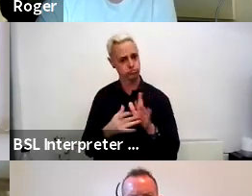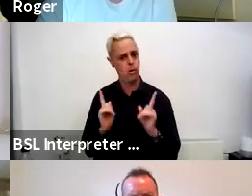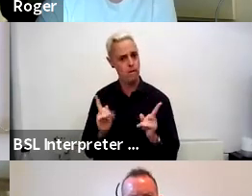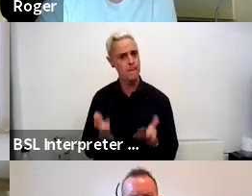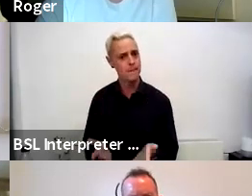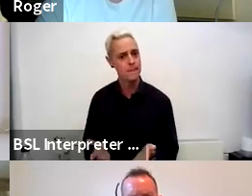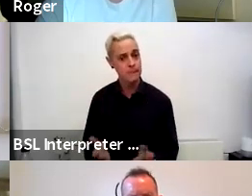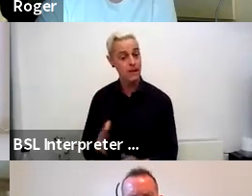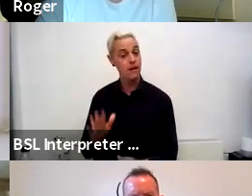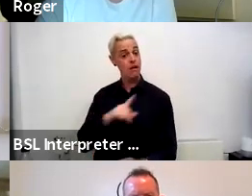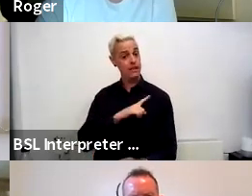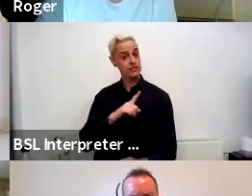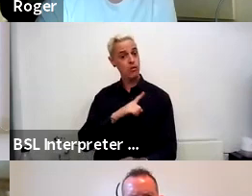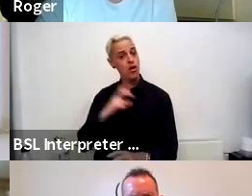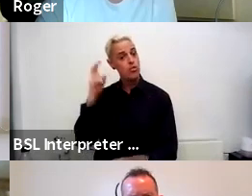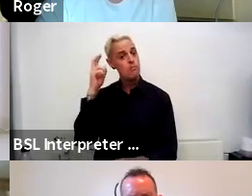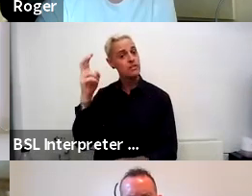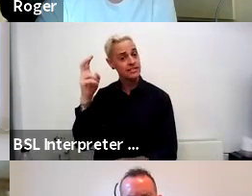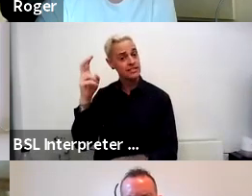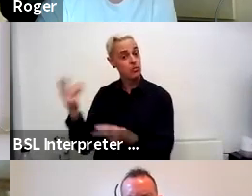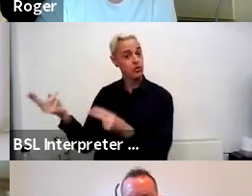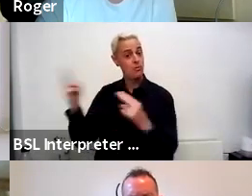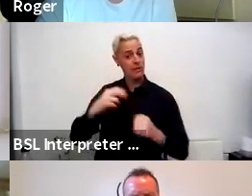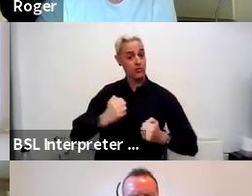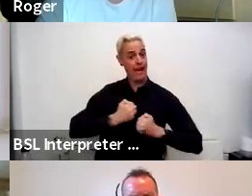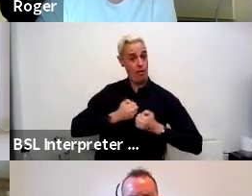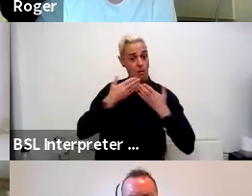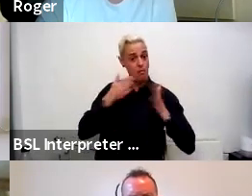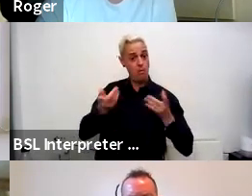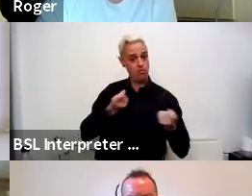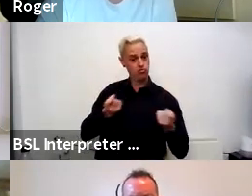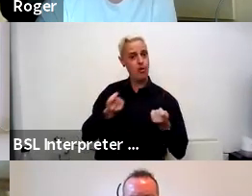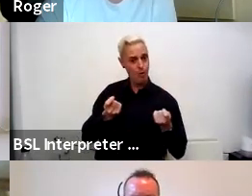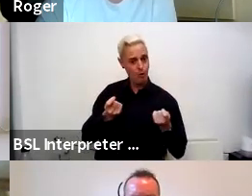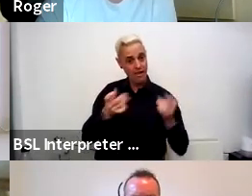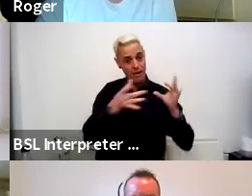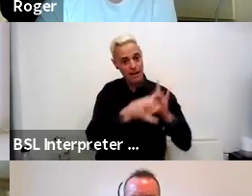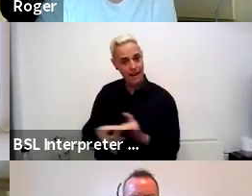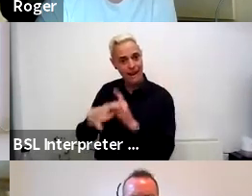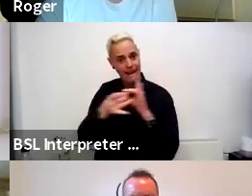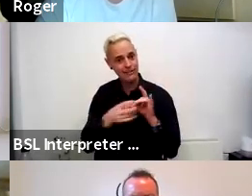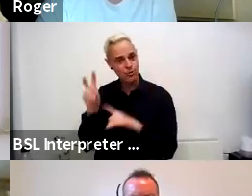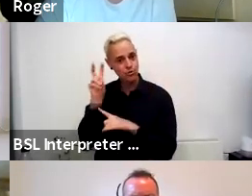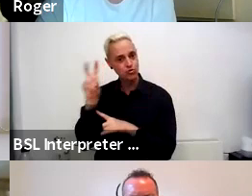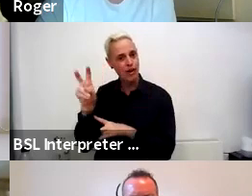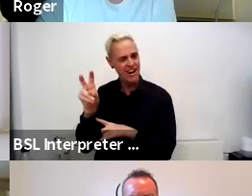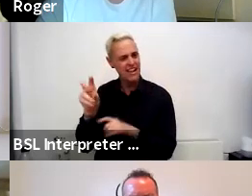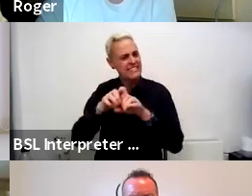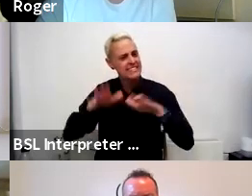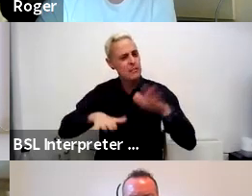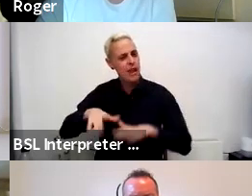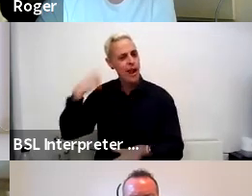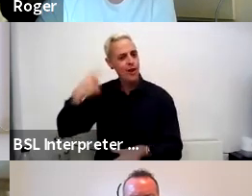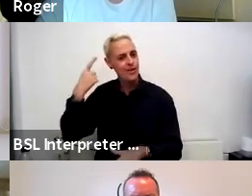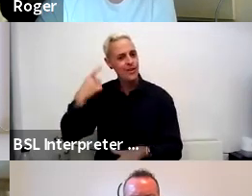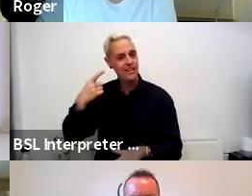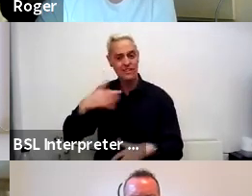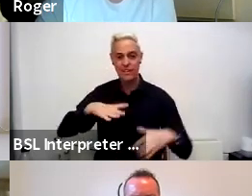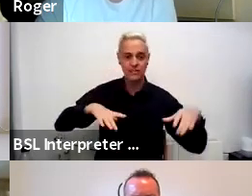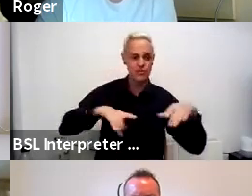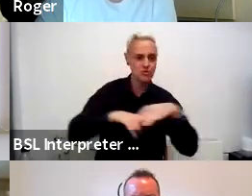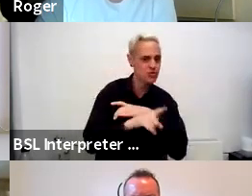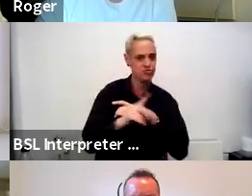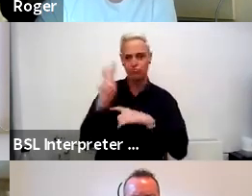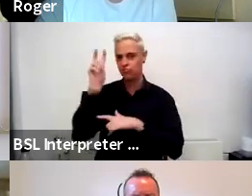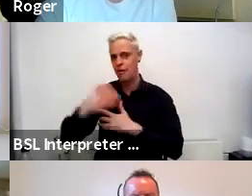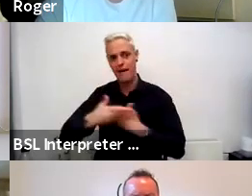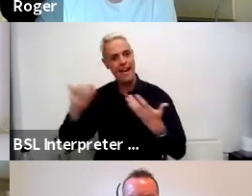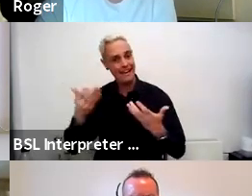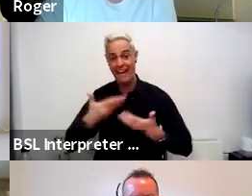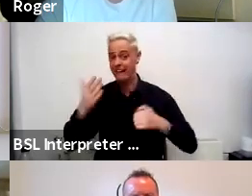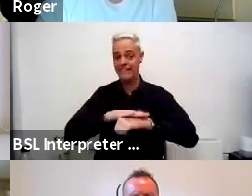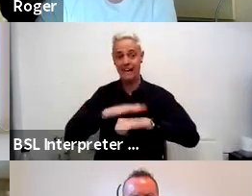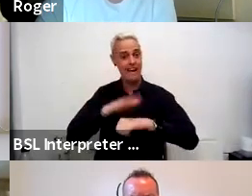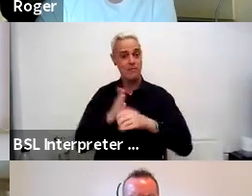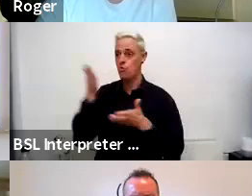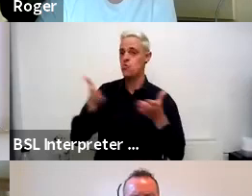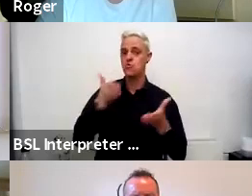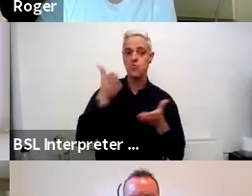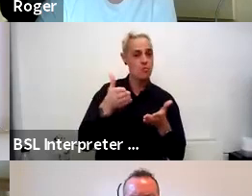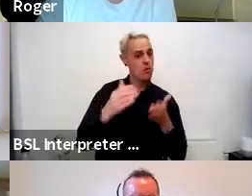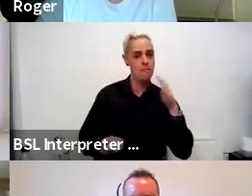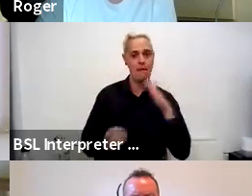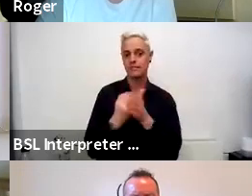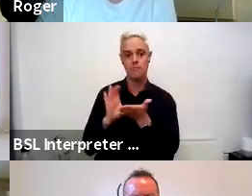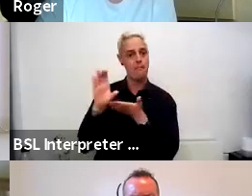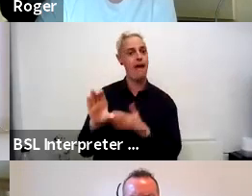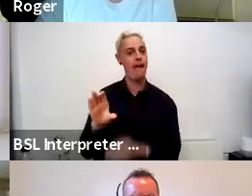And it's why I'm bringing the bosses back on the public control, so that we can link them with Trump and create a London style system over both where you can take as many buses and transit you like it any day, and only pay so much commitment I'll make